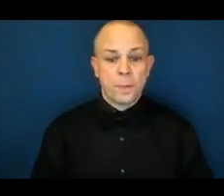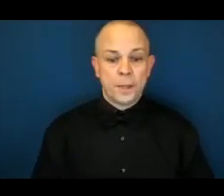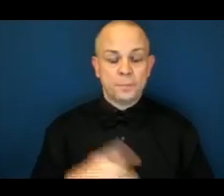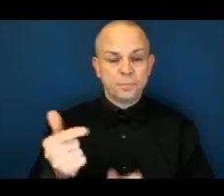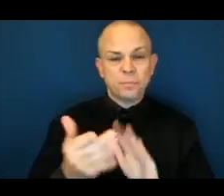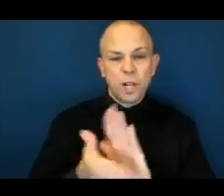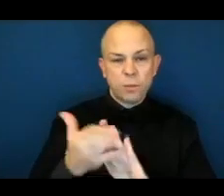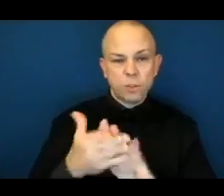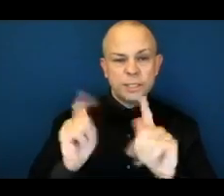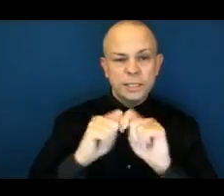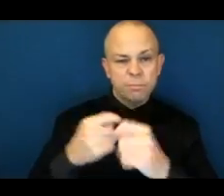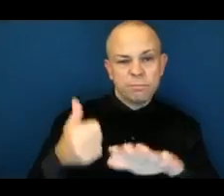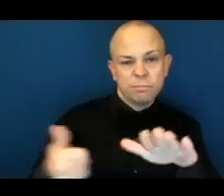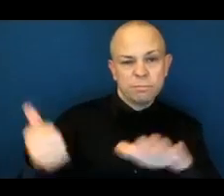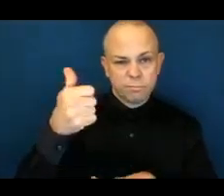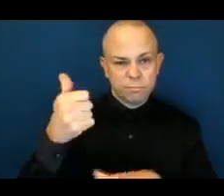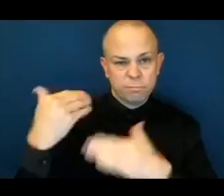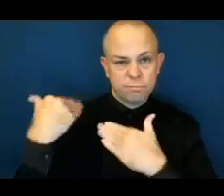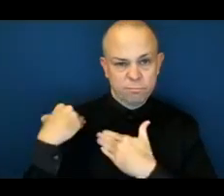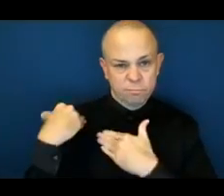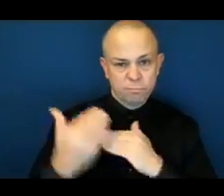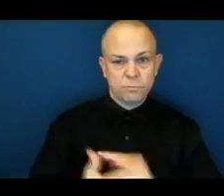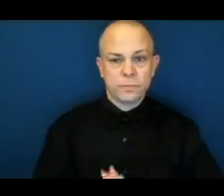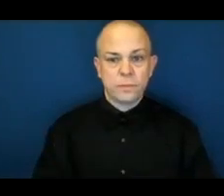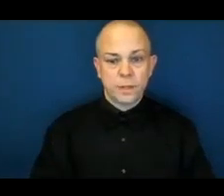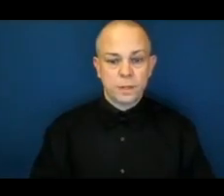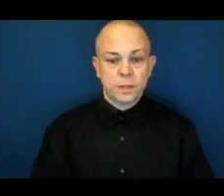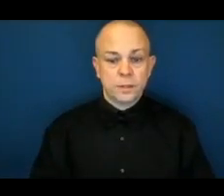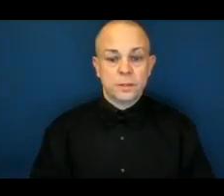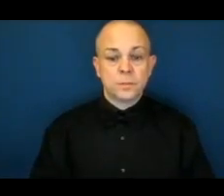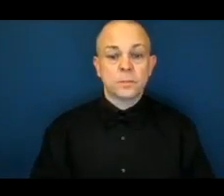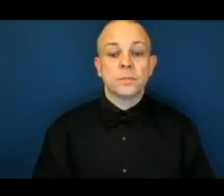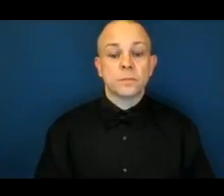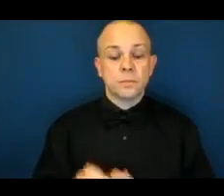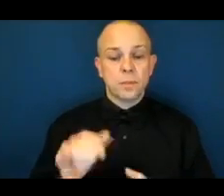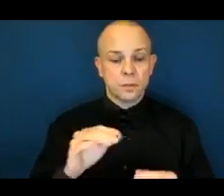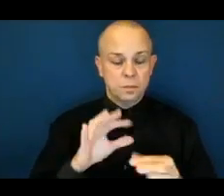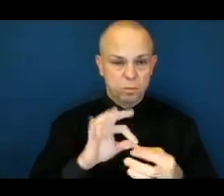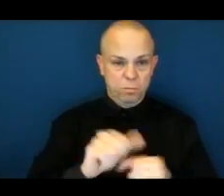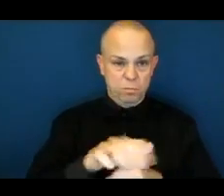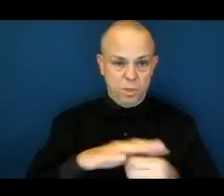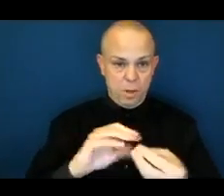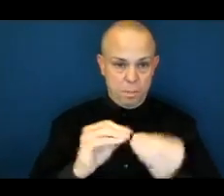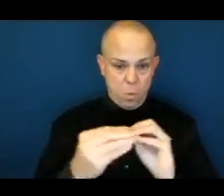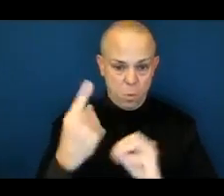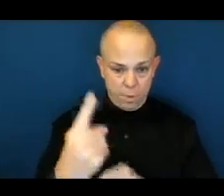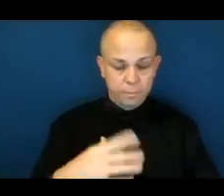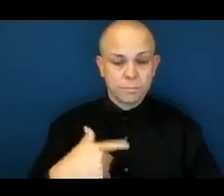all right evening everybody uh Jake Nuttall operation section chief with uh southwest incident management team one